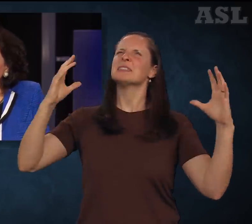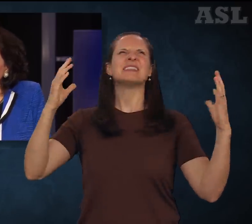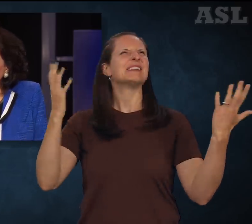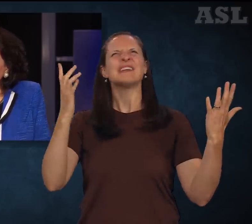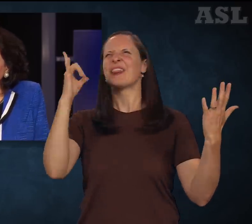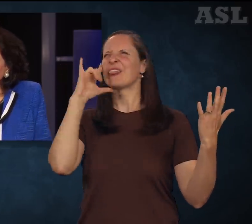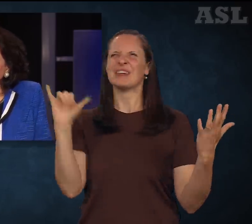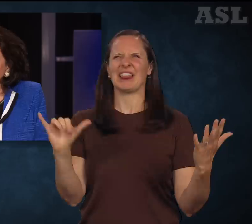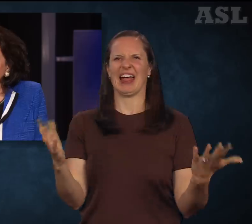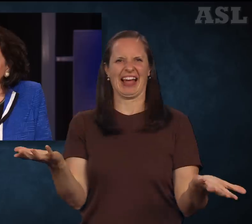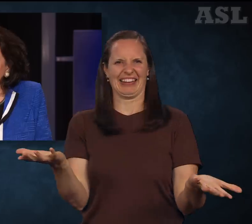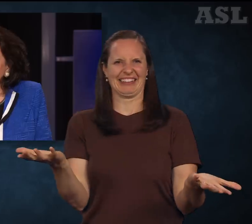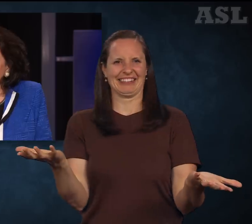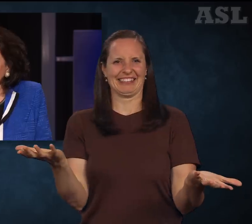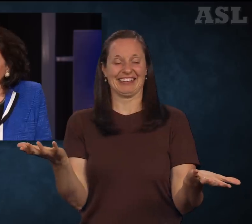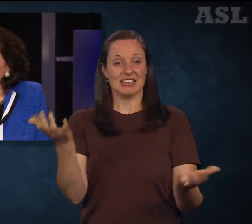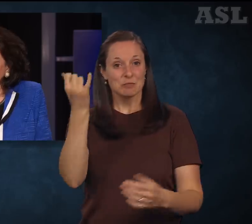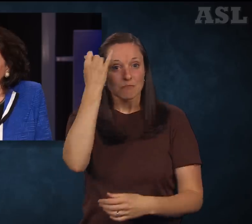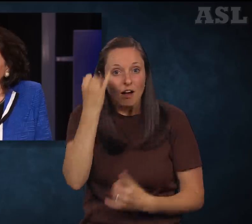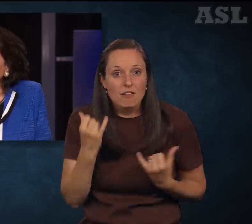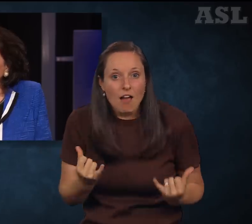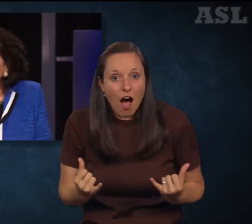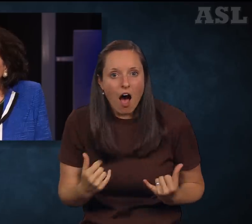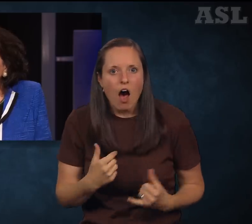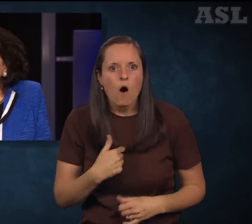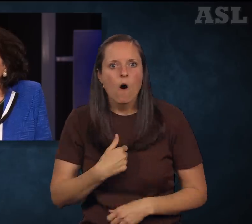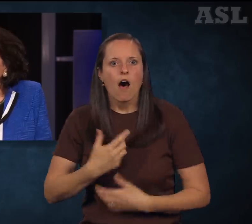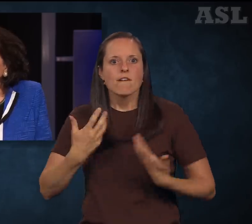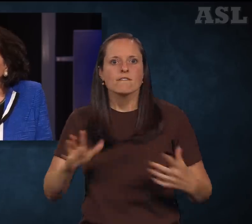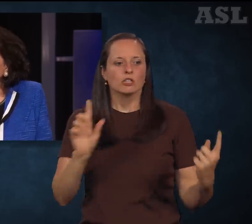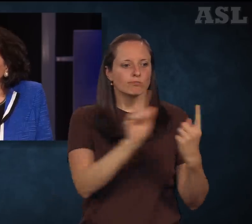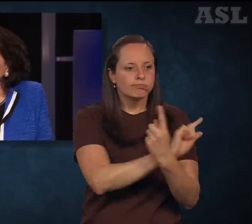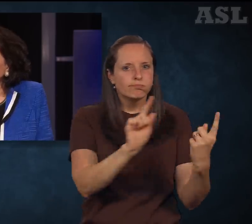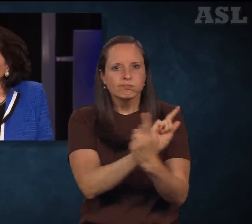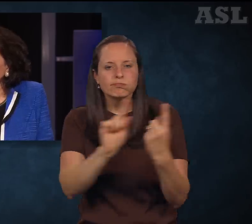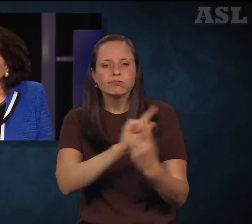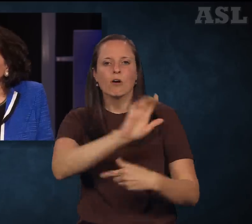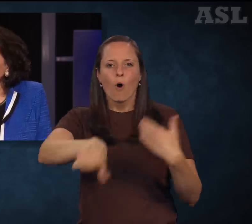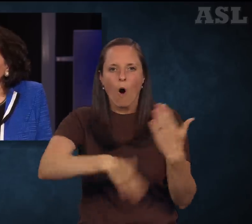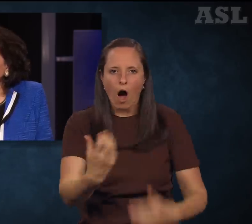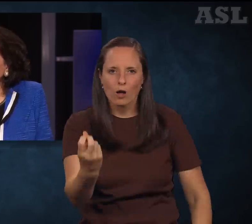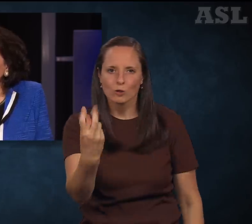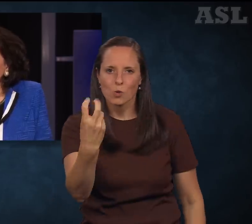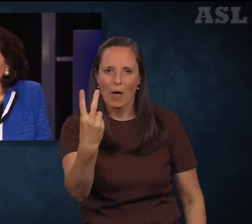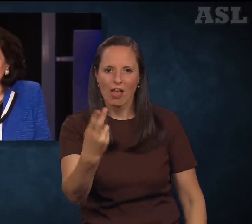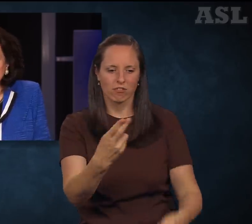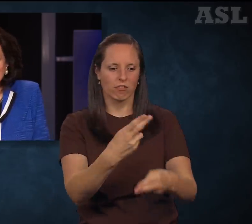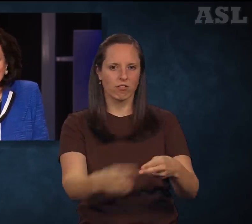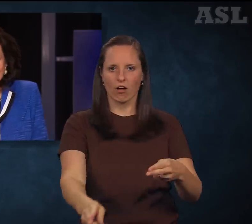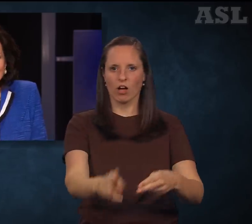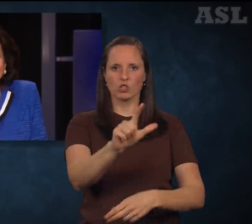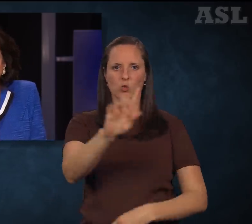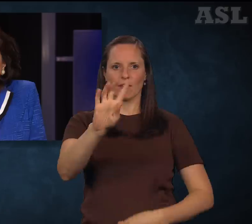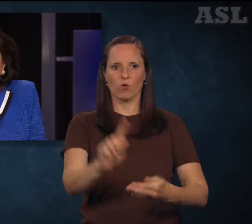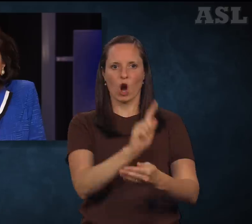SO IMAGINE WHAT IT WAS LIKE